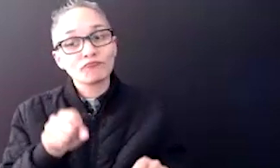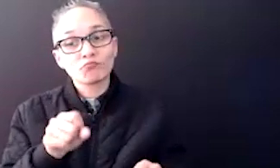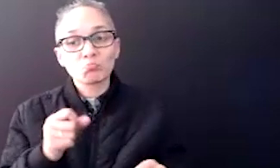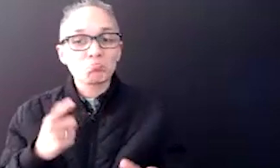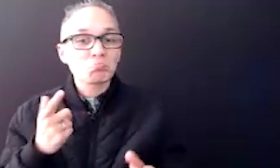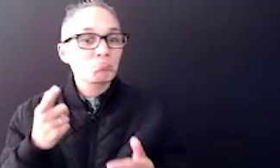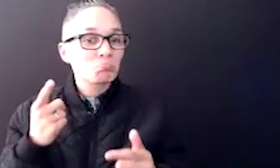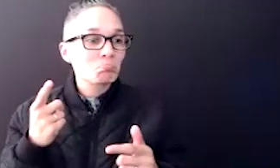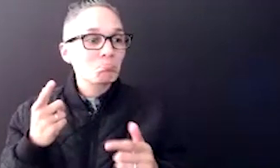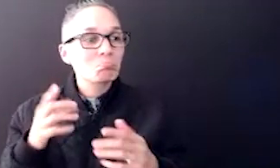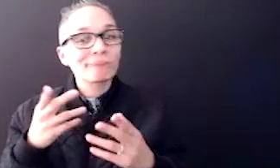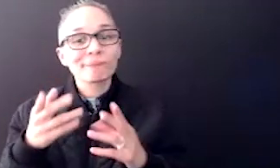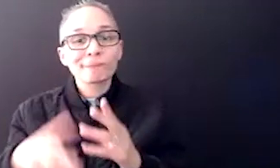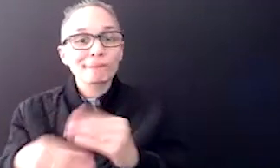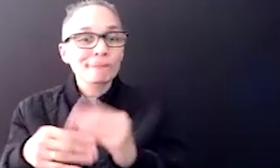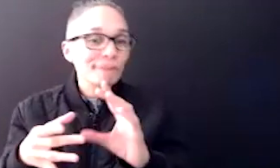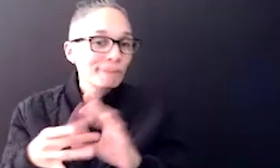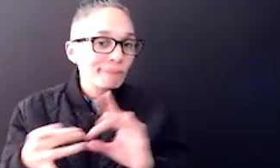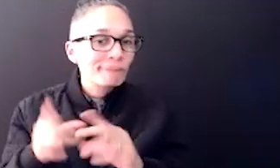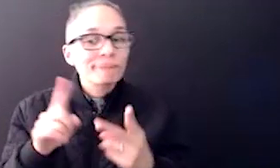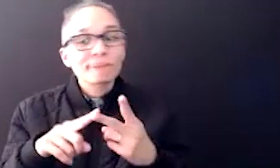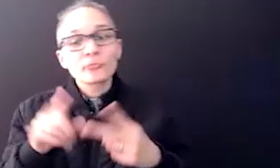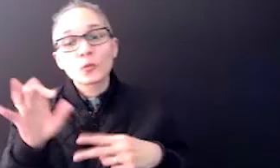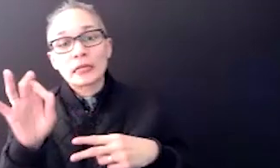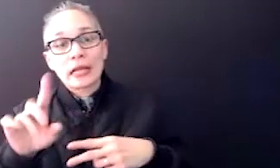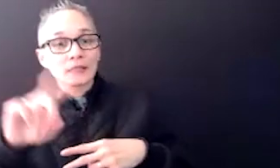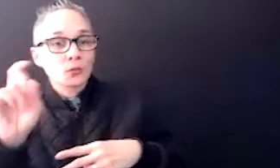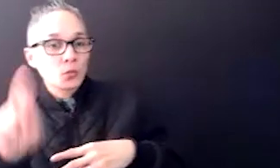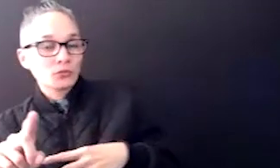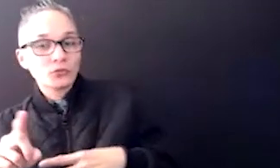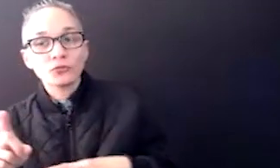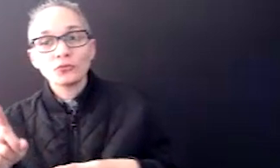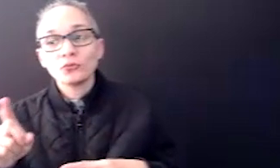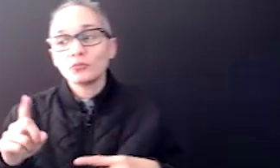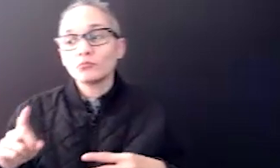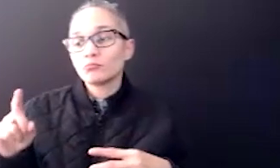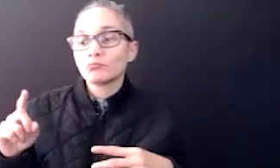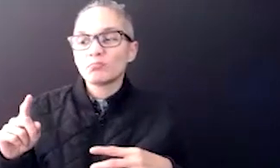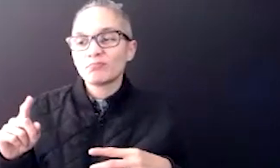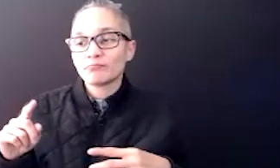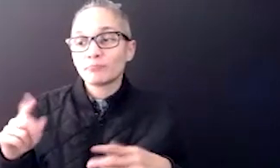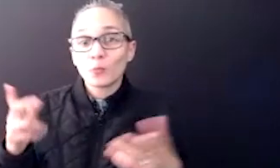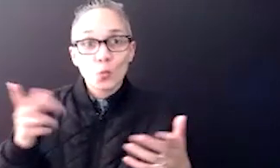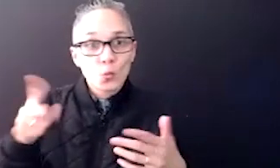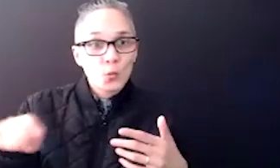you know, put a little comment, you can ask a question, a more leading question, you know, what do you think about this?